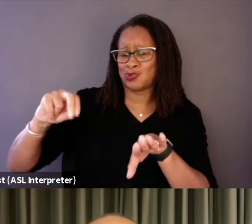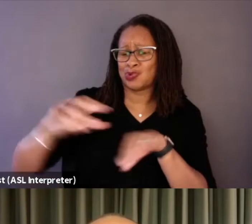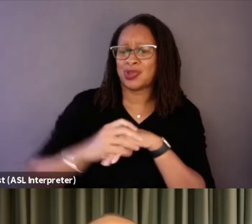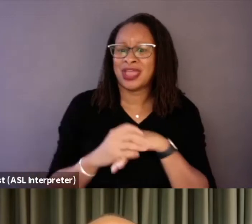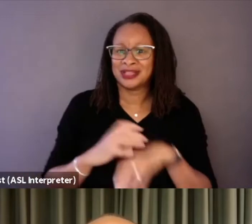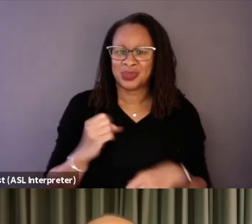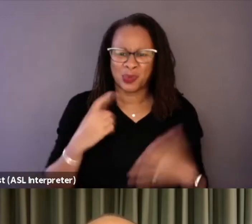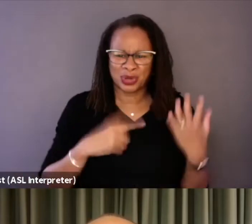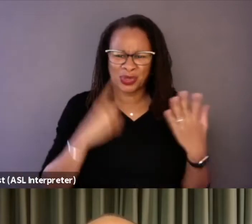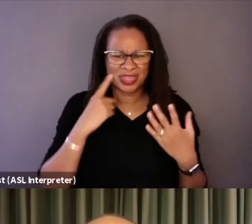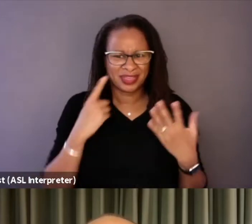What do you think?